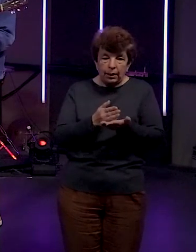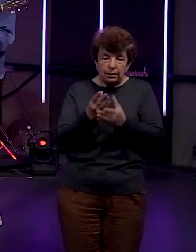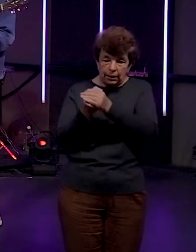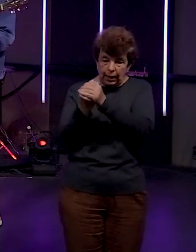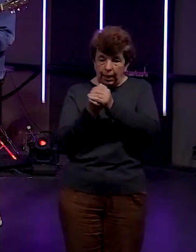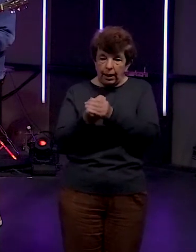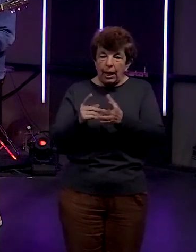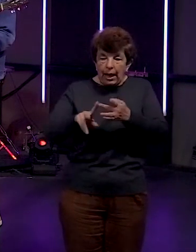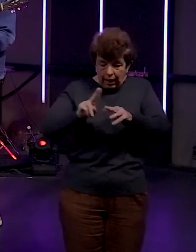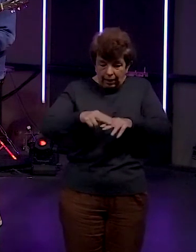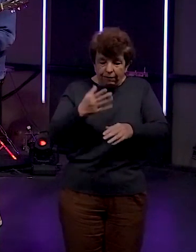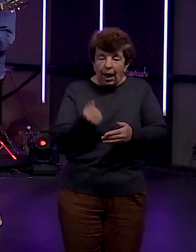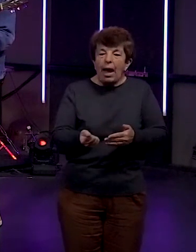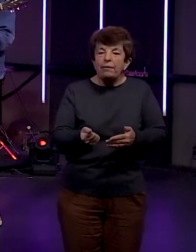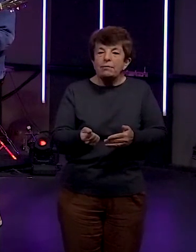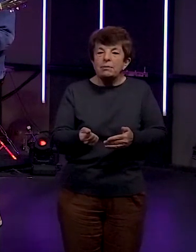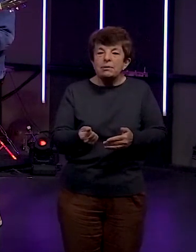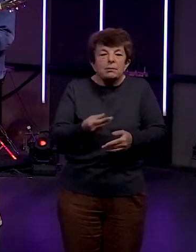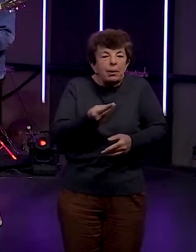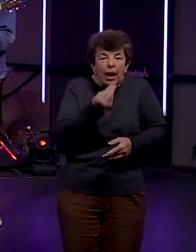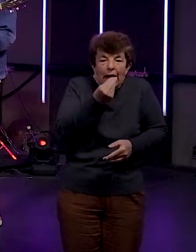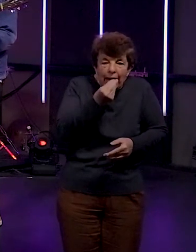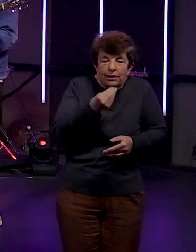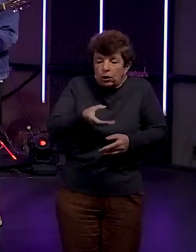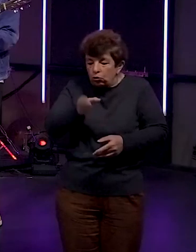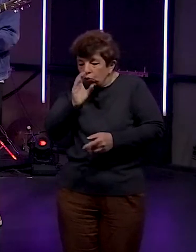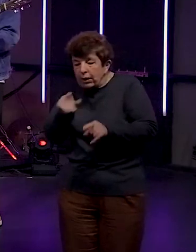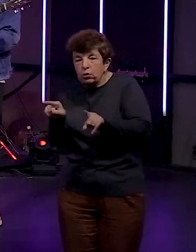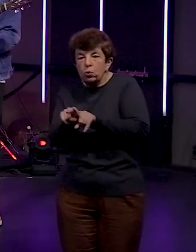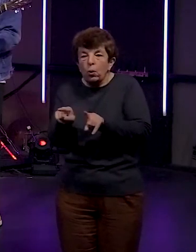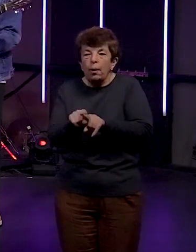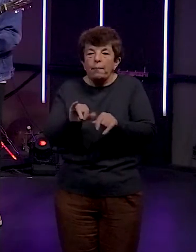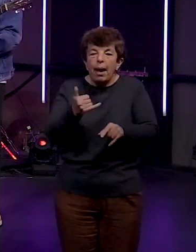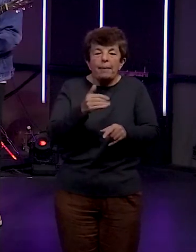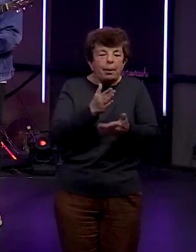got some something to eat and something to drink there, maybe some bread or some